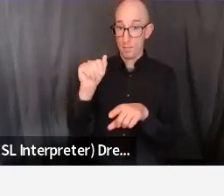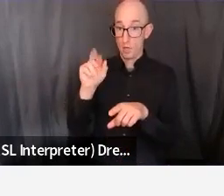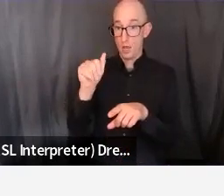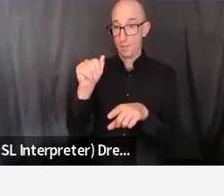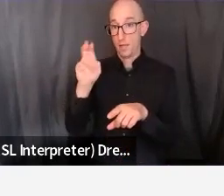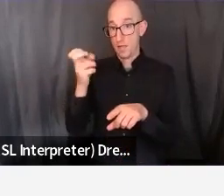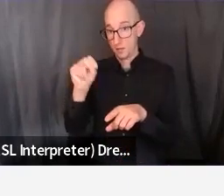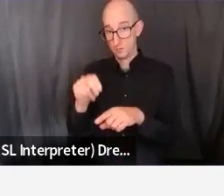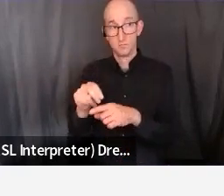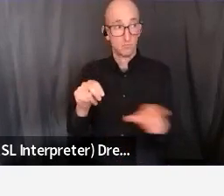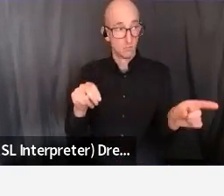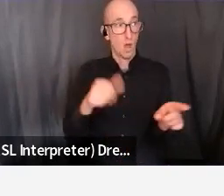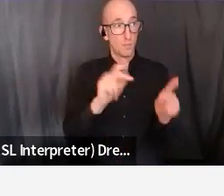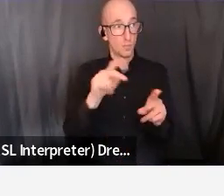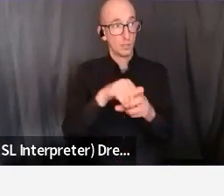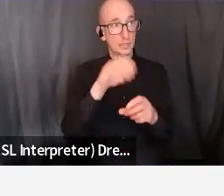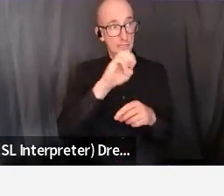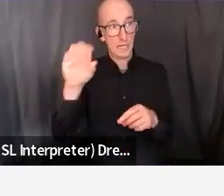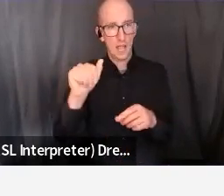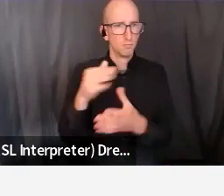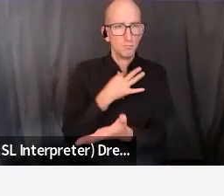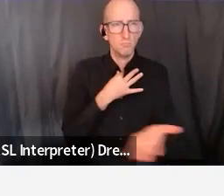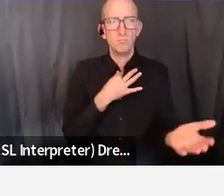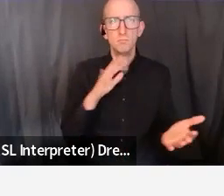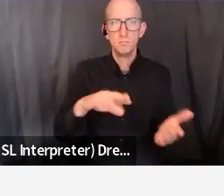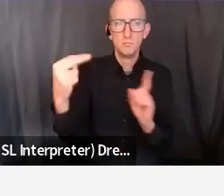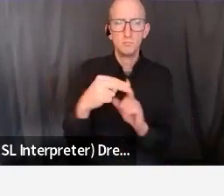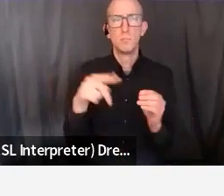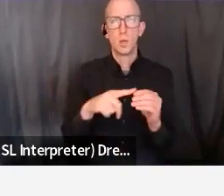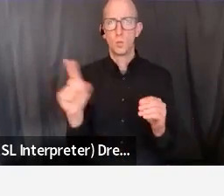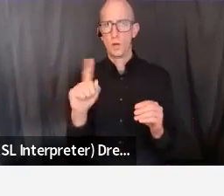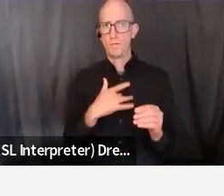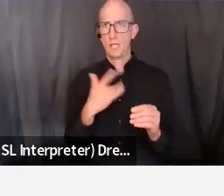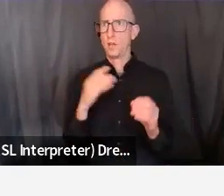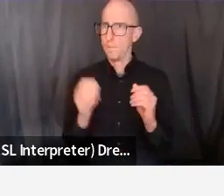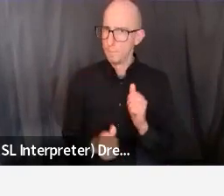Brunau. There was a question about the TCTACs that Reema covered, and we can send you a link